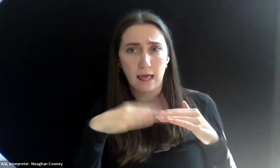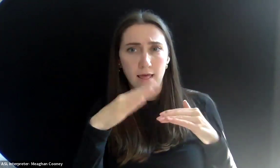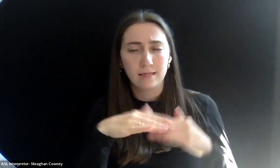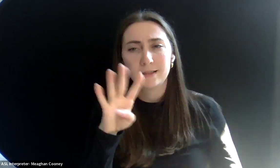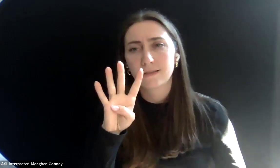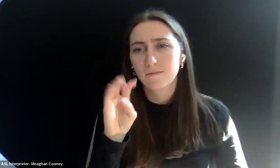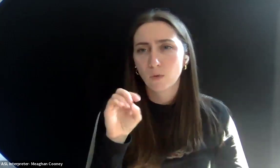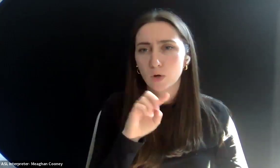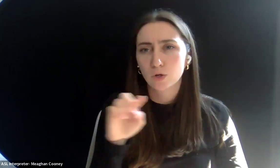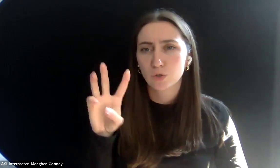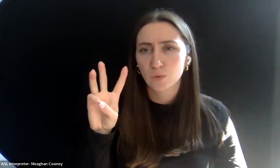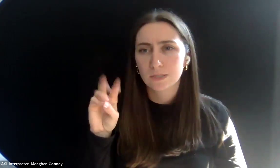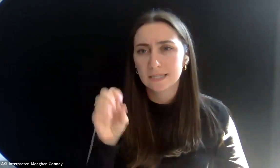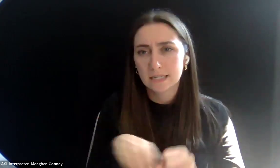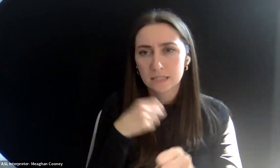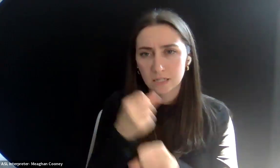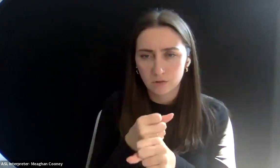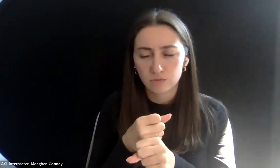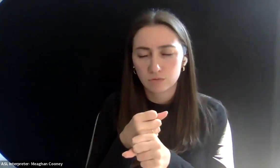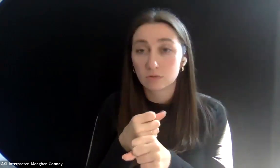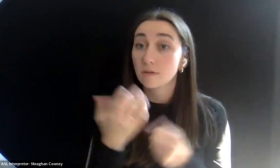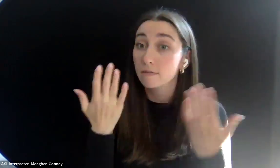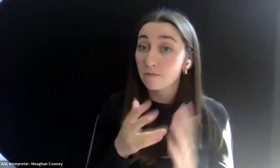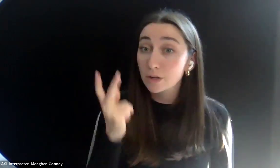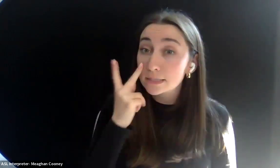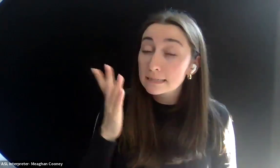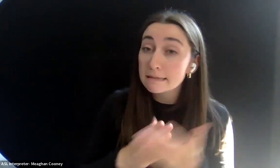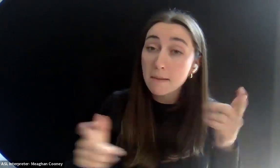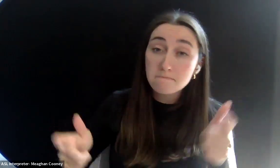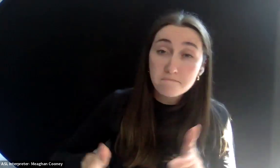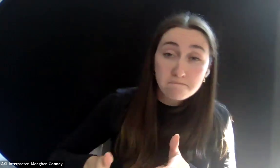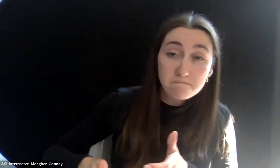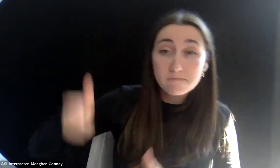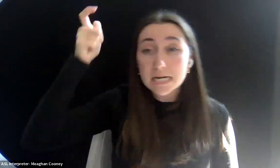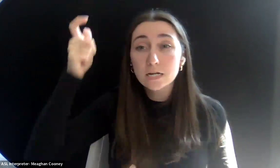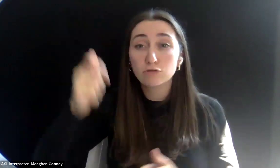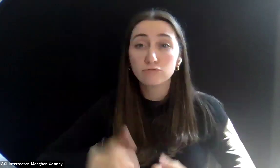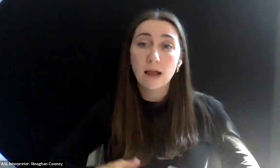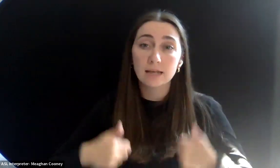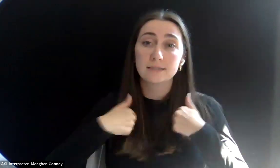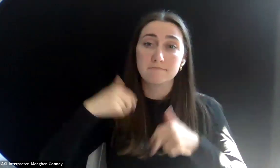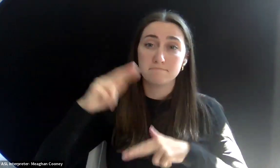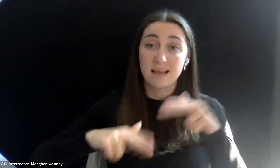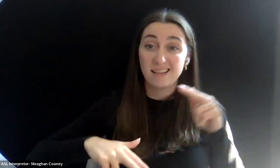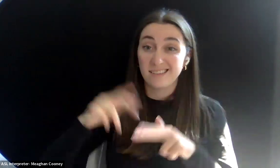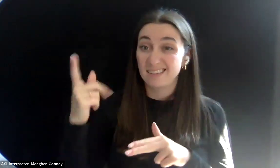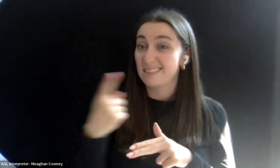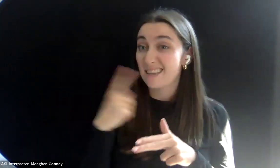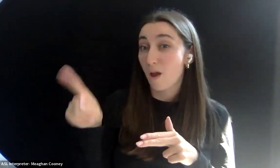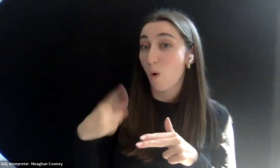But we do see some projects, even large residential buildings coming in indicating they're only planning for 2030, for